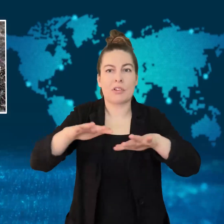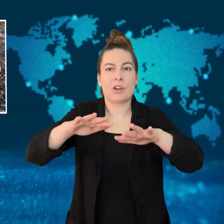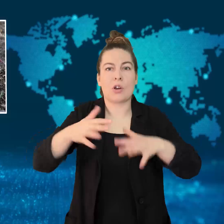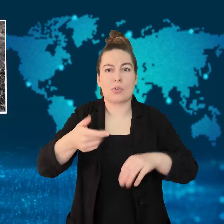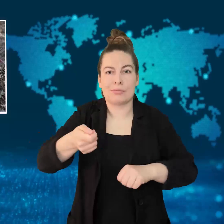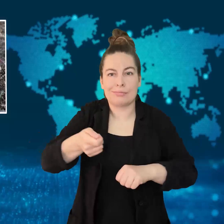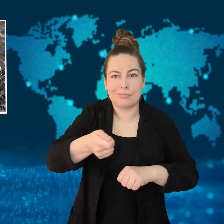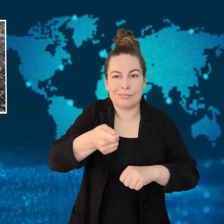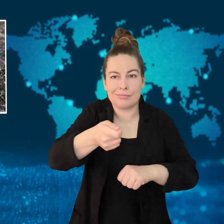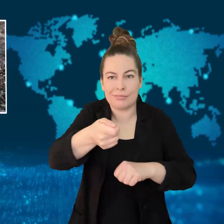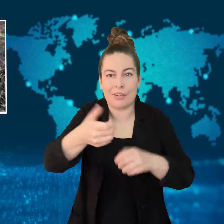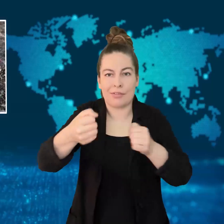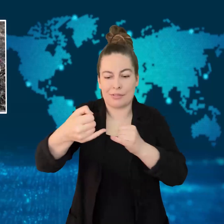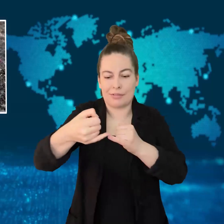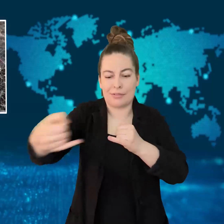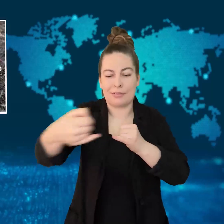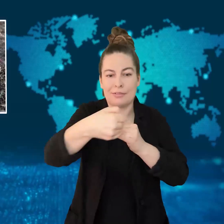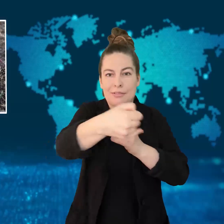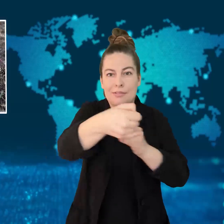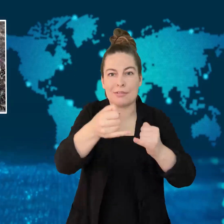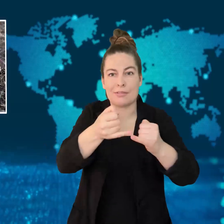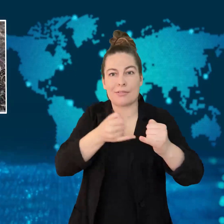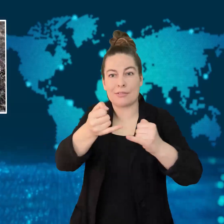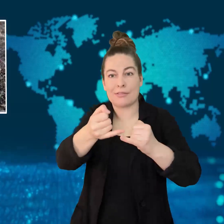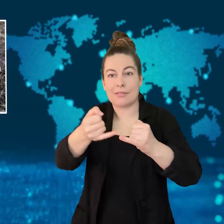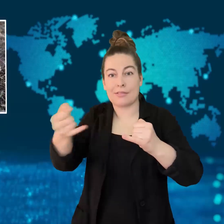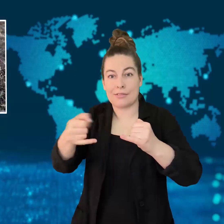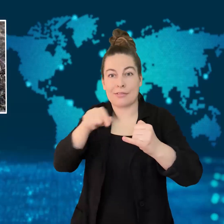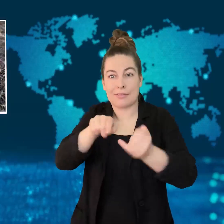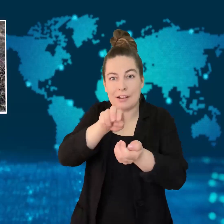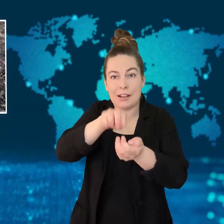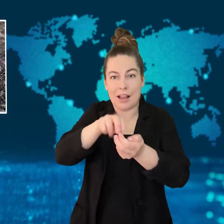the presence of explosives by scratching the ground.